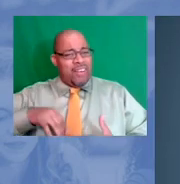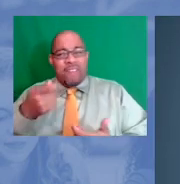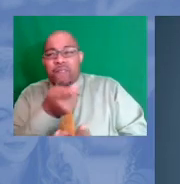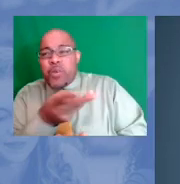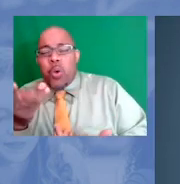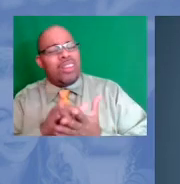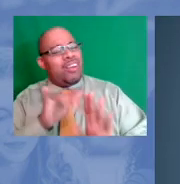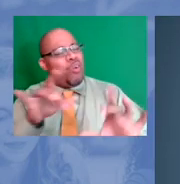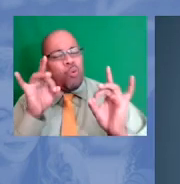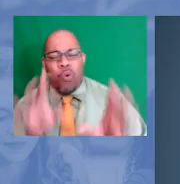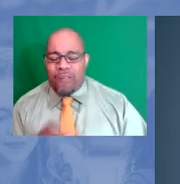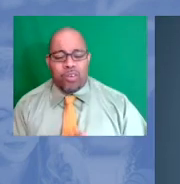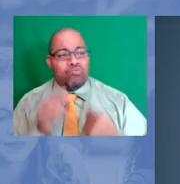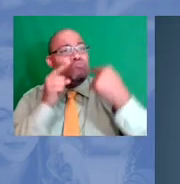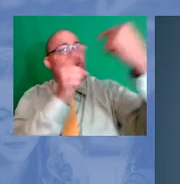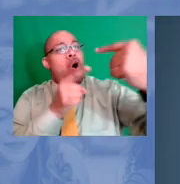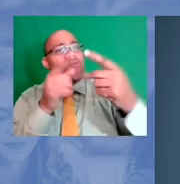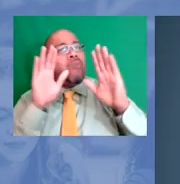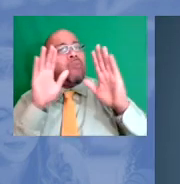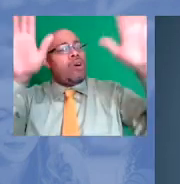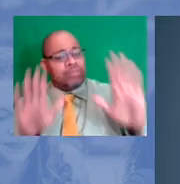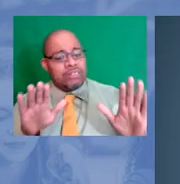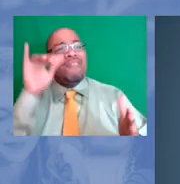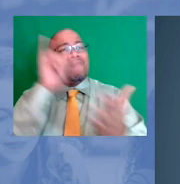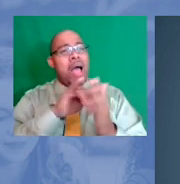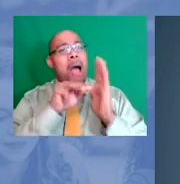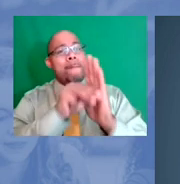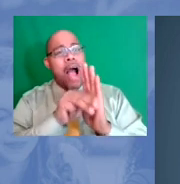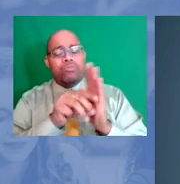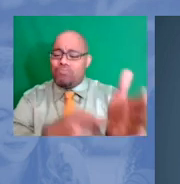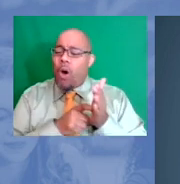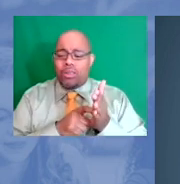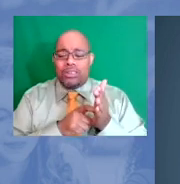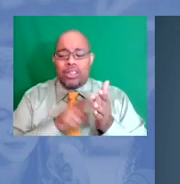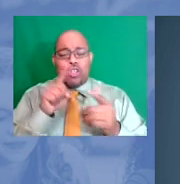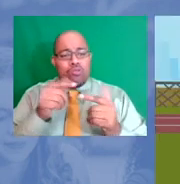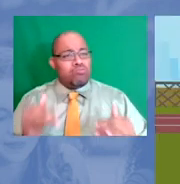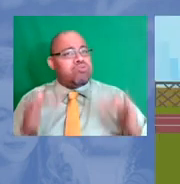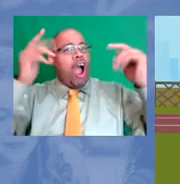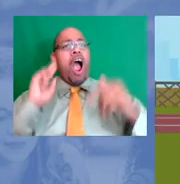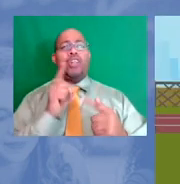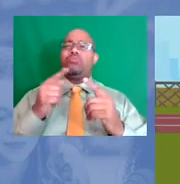STRIVING FOR EXCELLENCE. THAT MODEL IS MANDATORY TO RAISE US TO A HIGHER